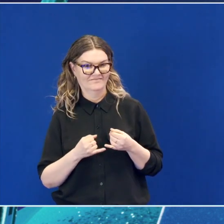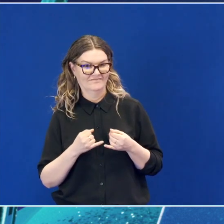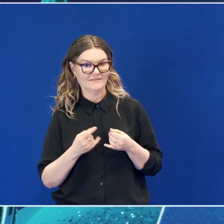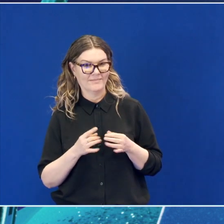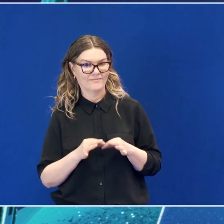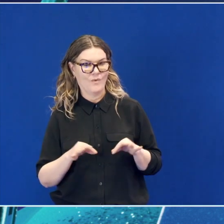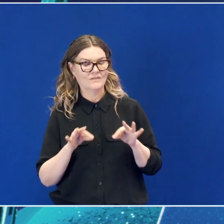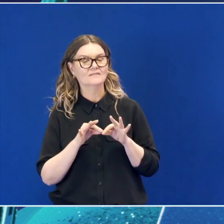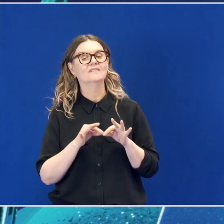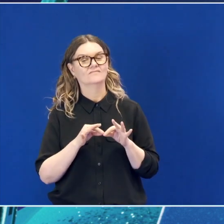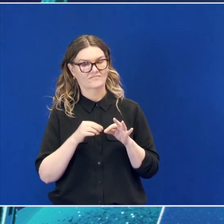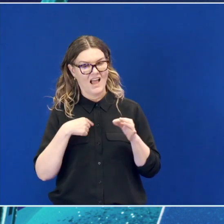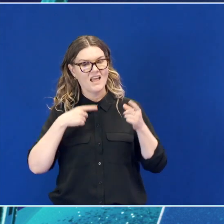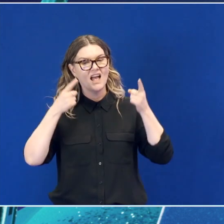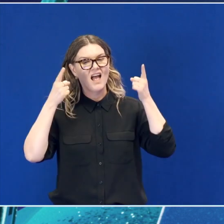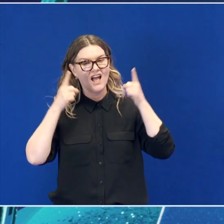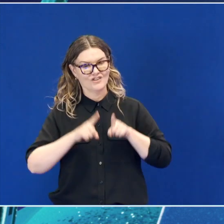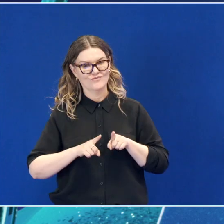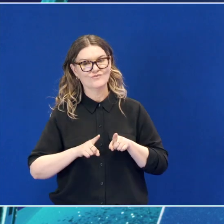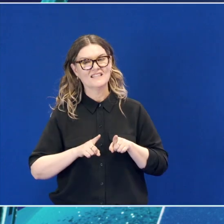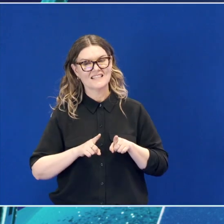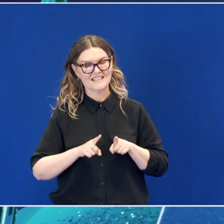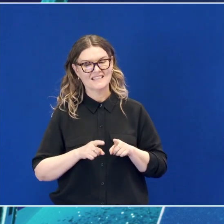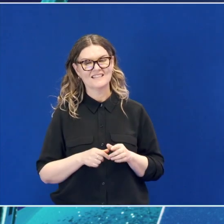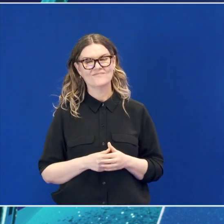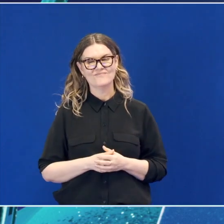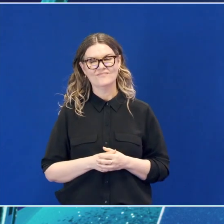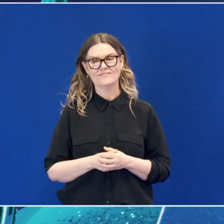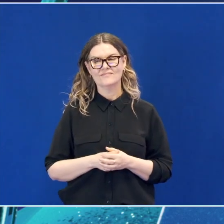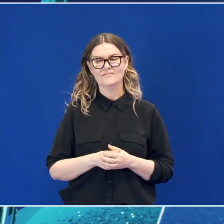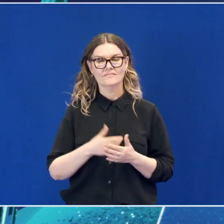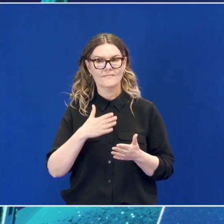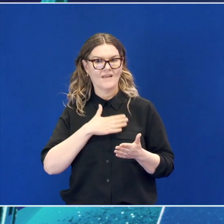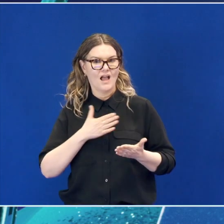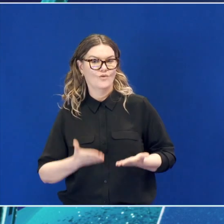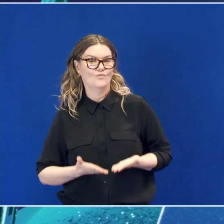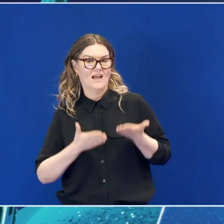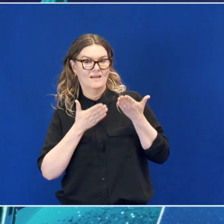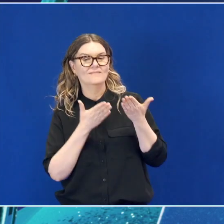to recommend to people. If there's one accessibility person in an organization,